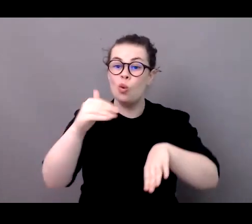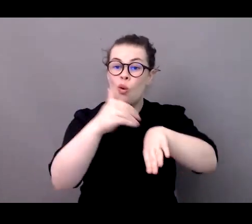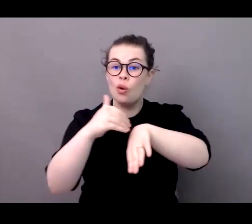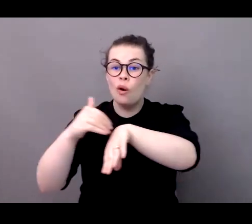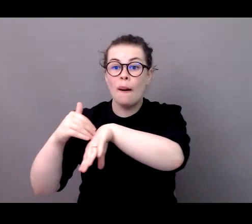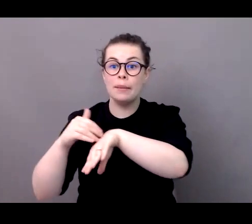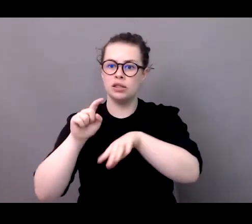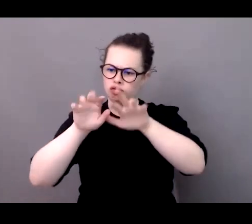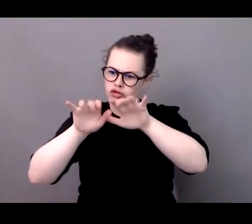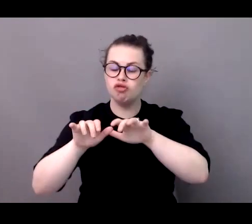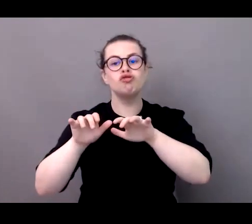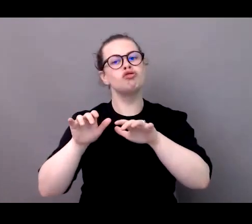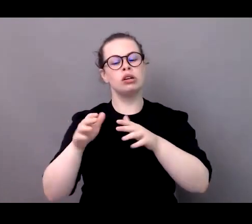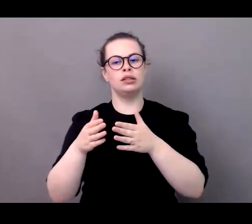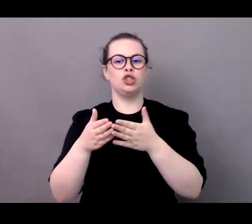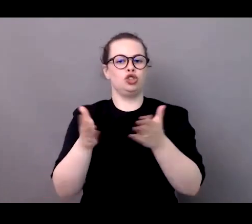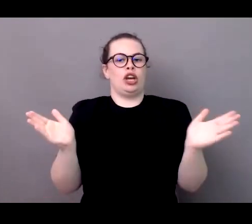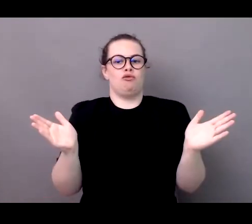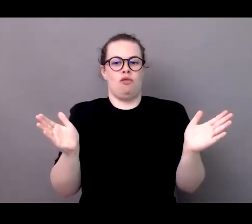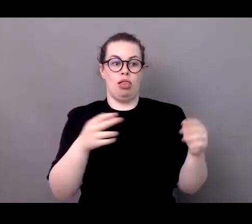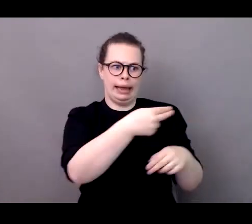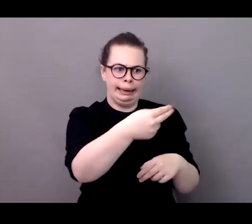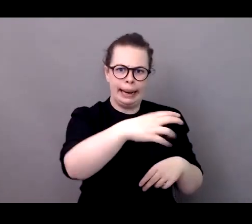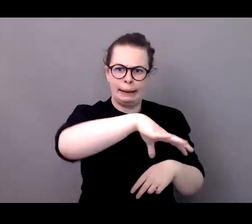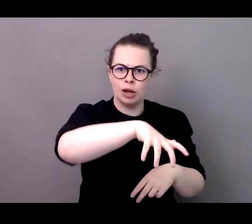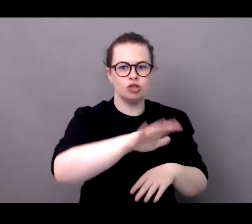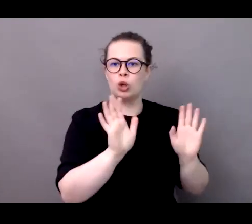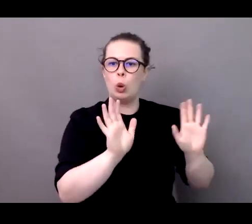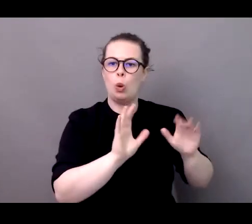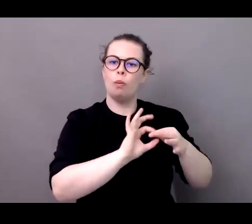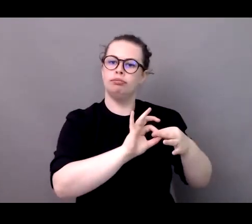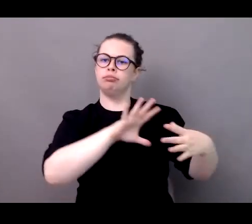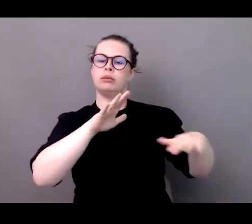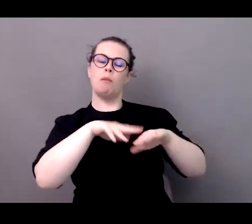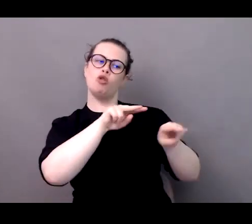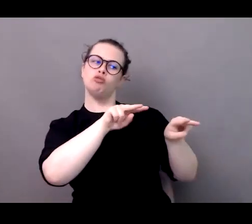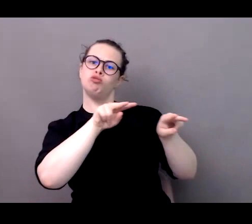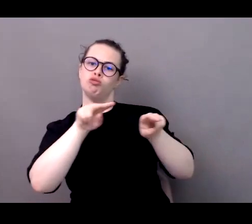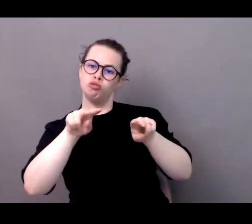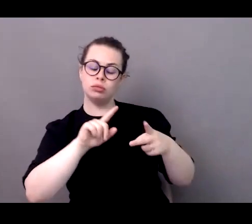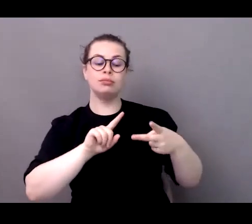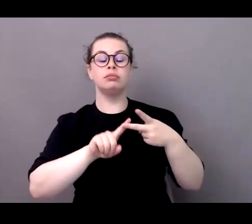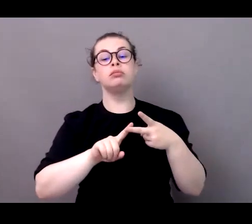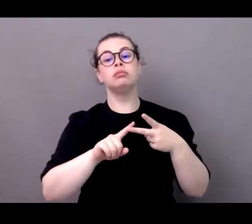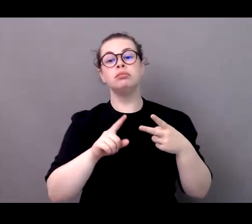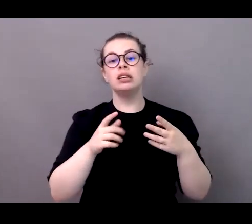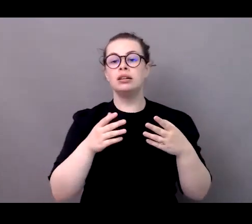formal. Imagining that we are the UN committee. Praise the good developments that are occurring